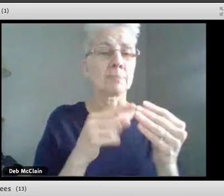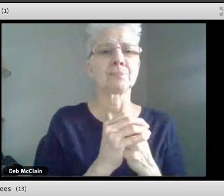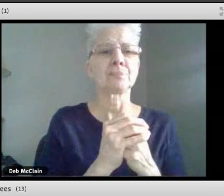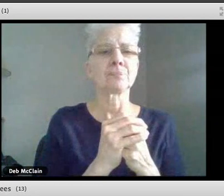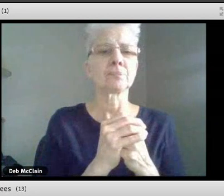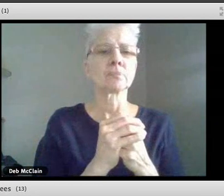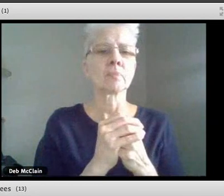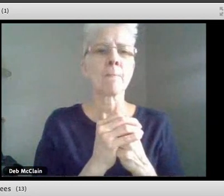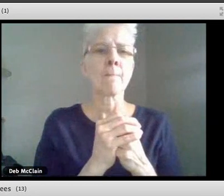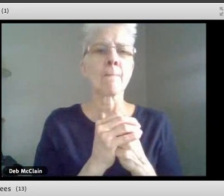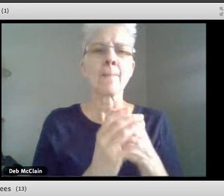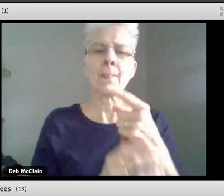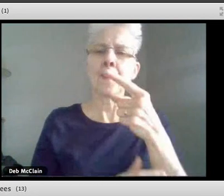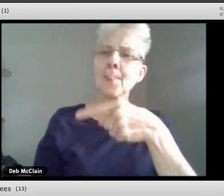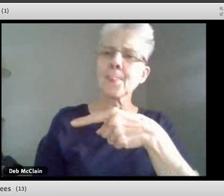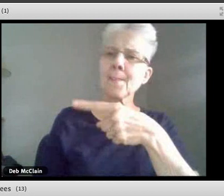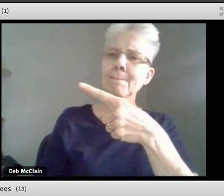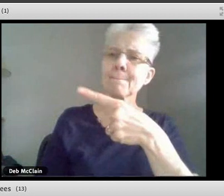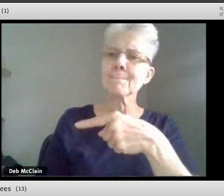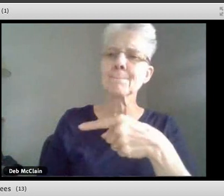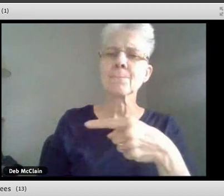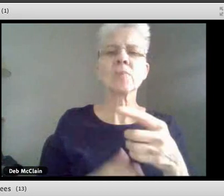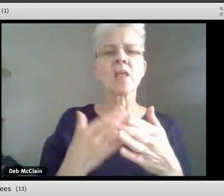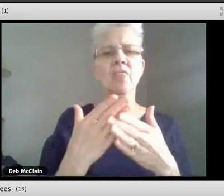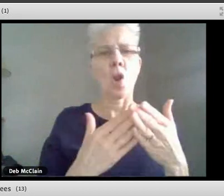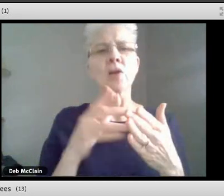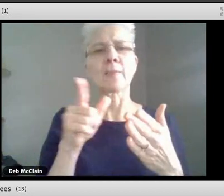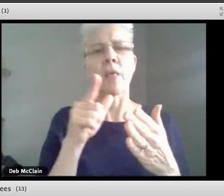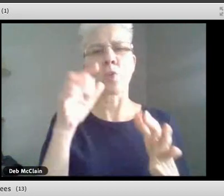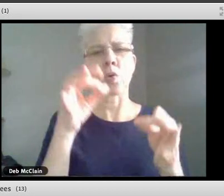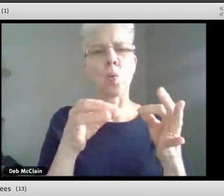So there already have been some library court cases. There's a lot more out there.